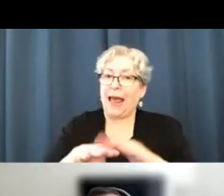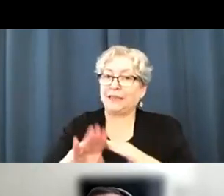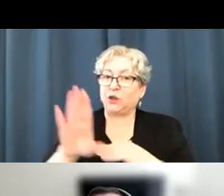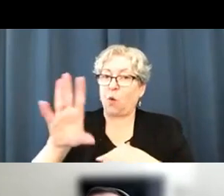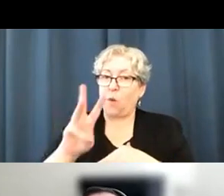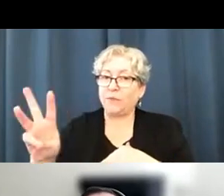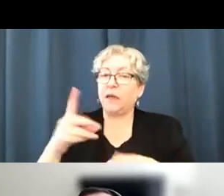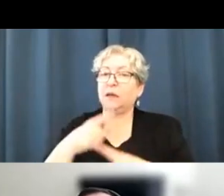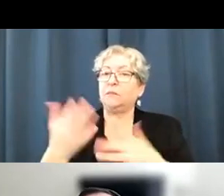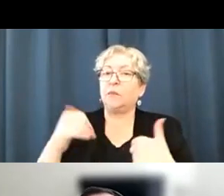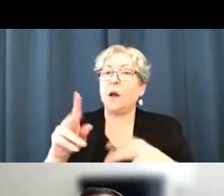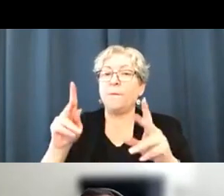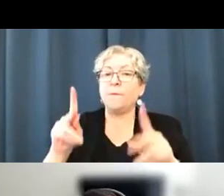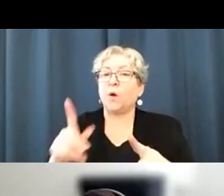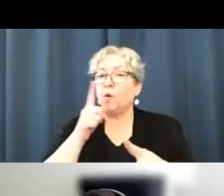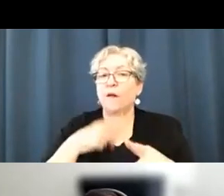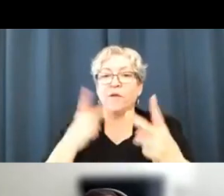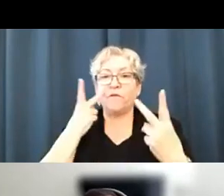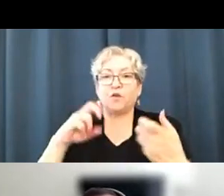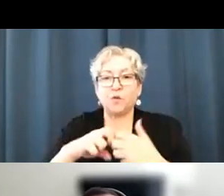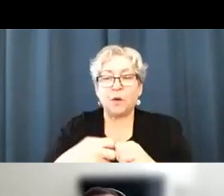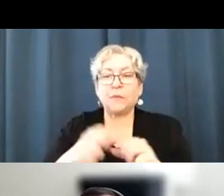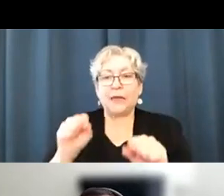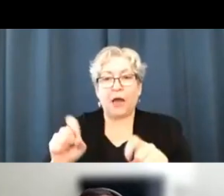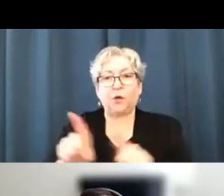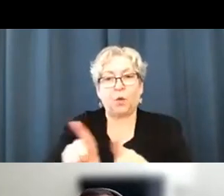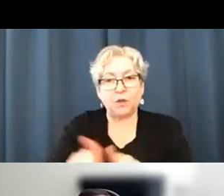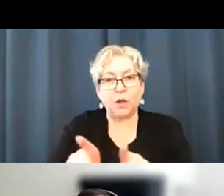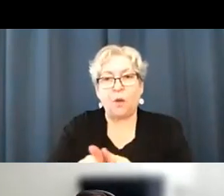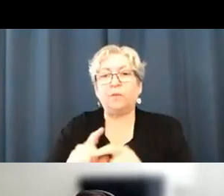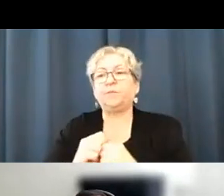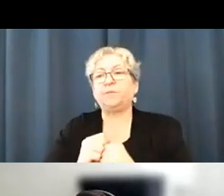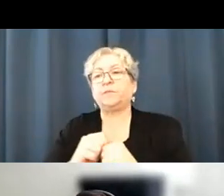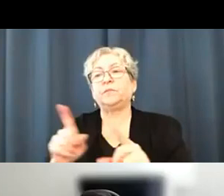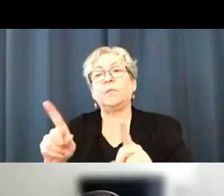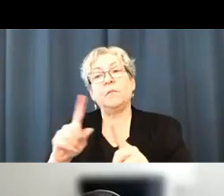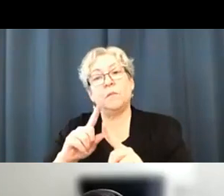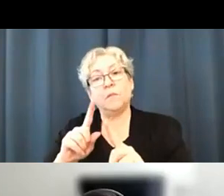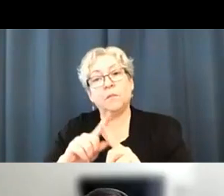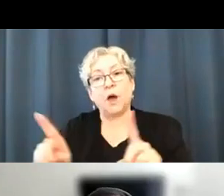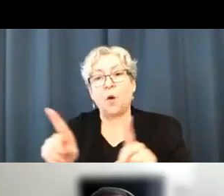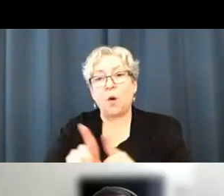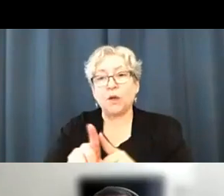and somebody who has visual impairments can as well. But it's also going to kind of branch out